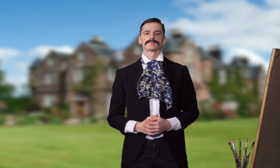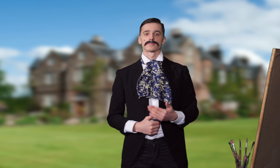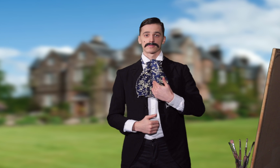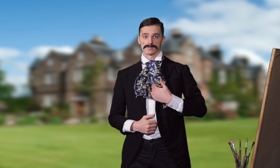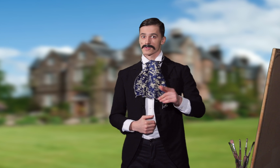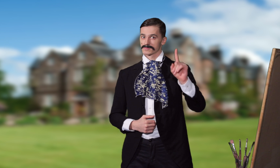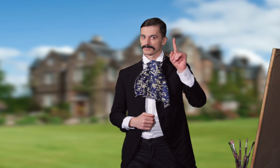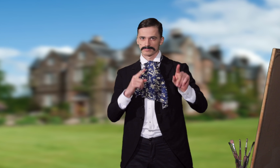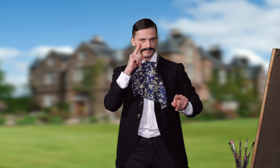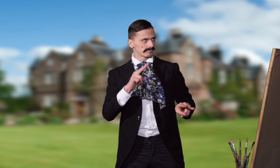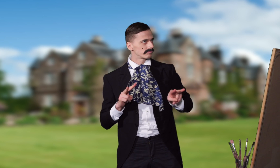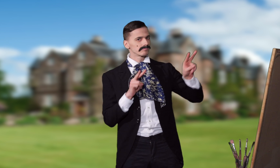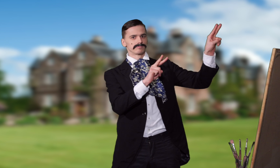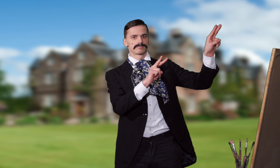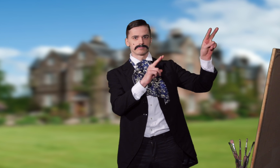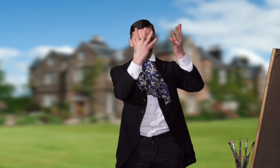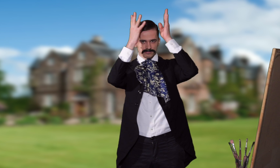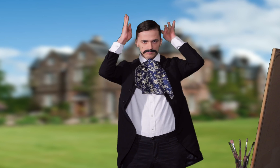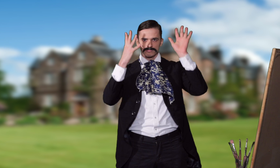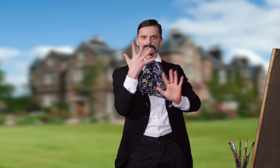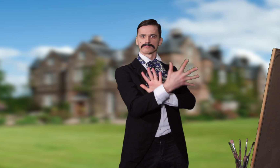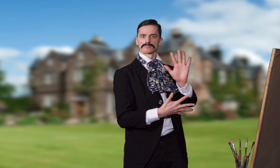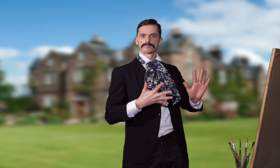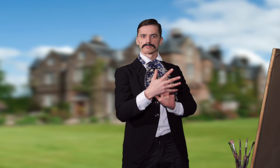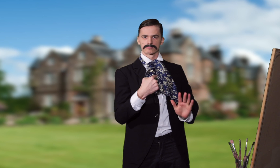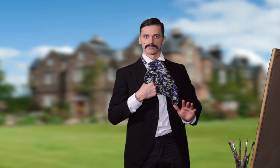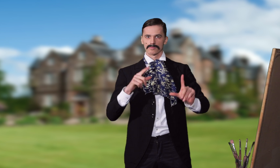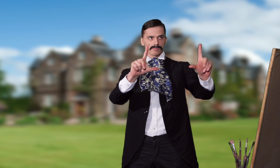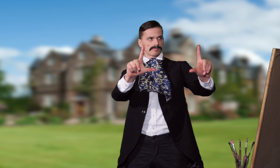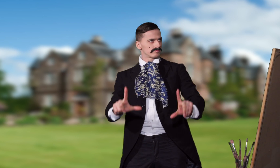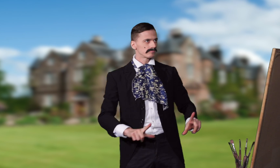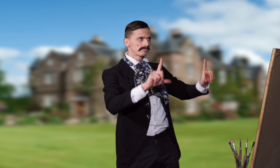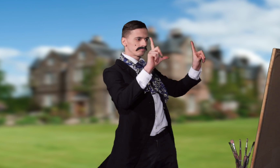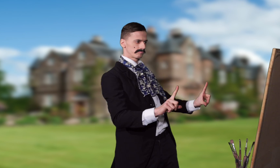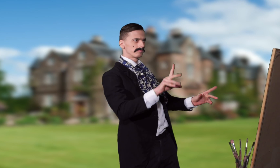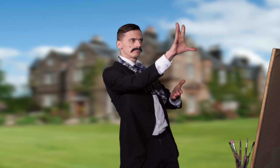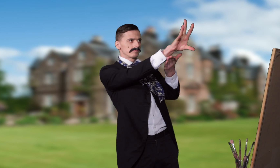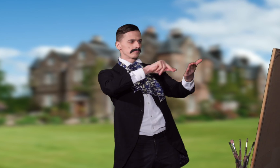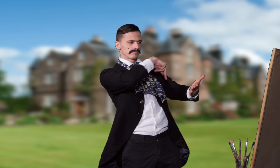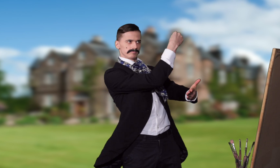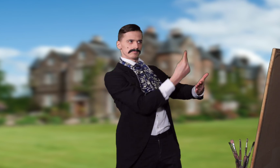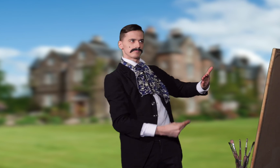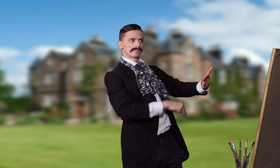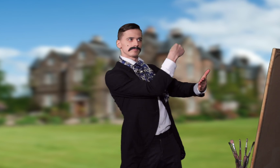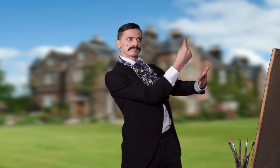Not only did I see this – I drew it.